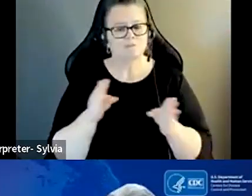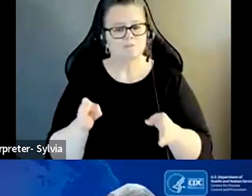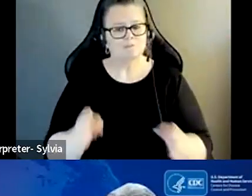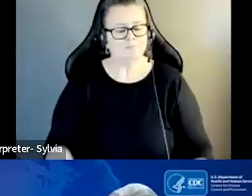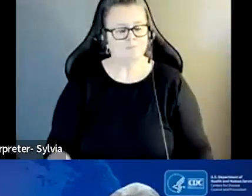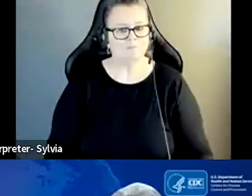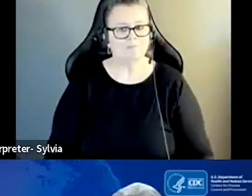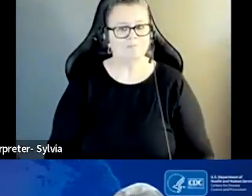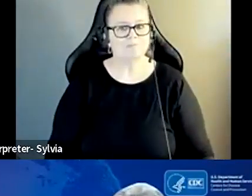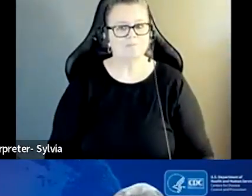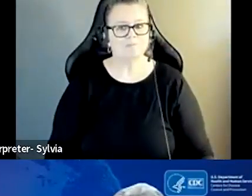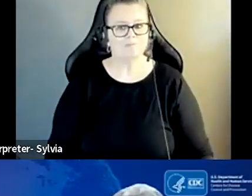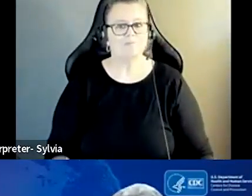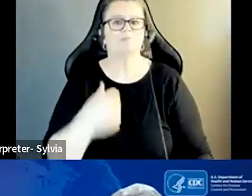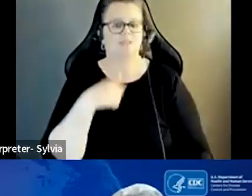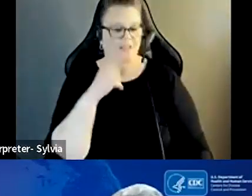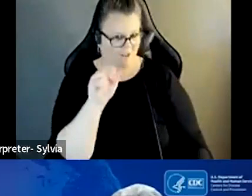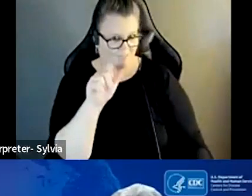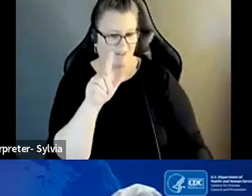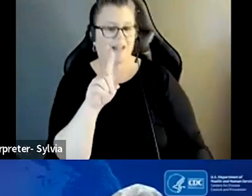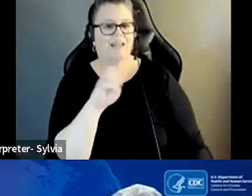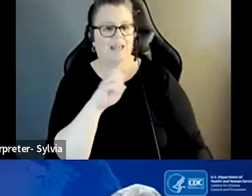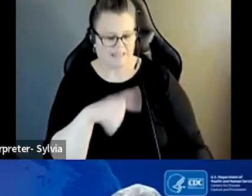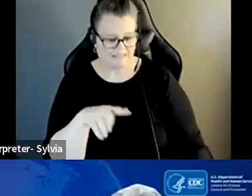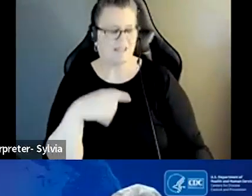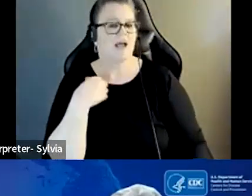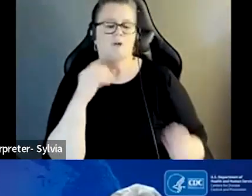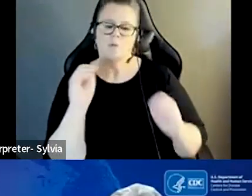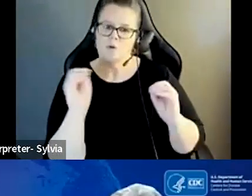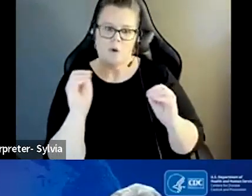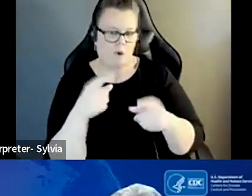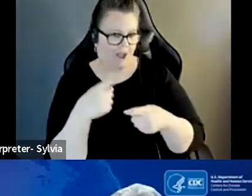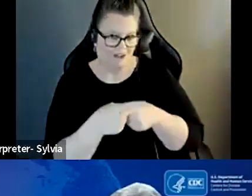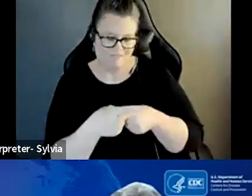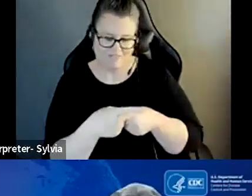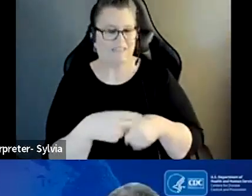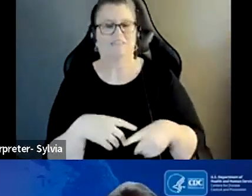Good morning. Monica Valdes Lupe. No conflicts to report. Good morning, Monica. And thanks, everyone.